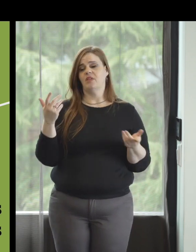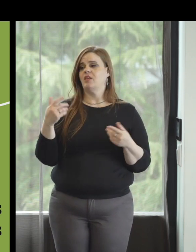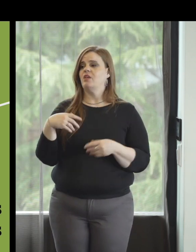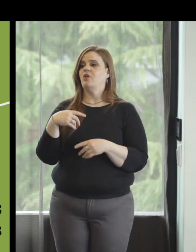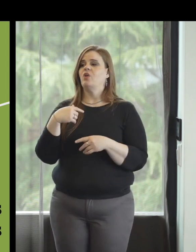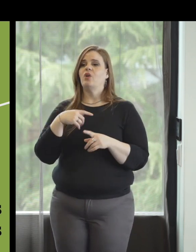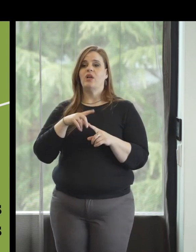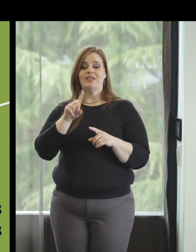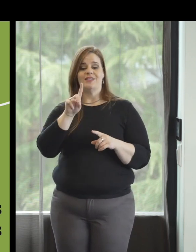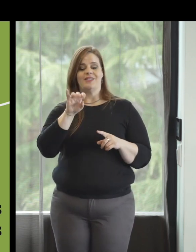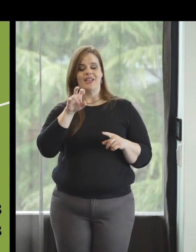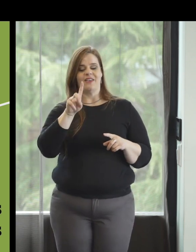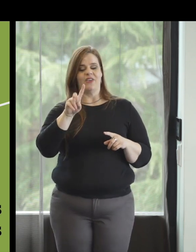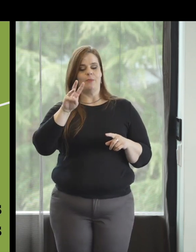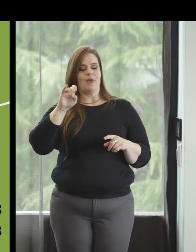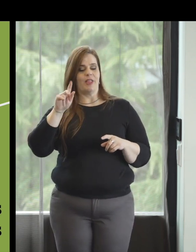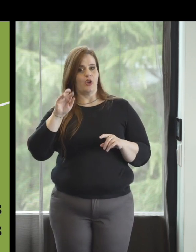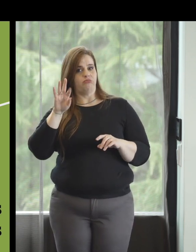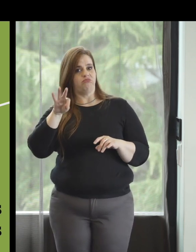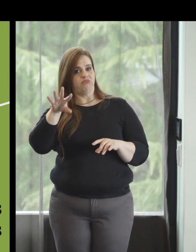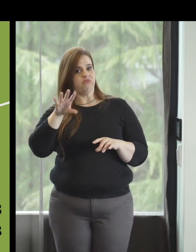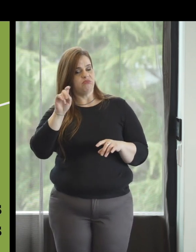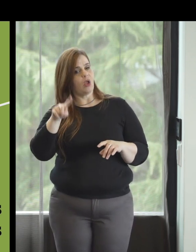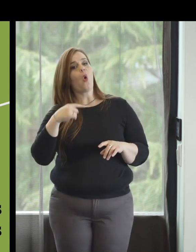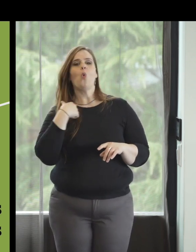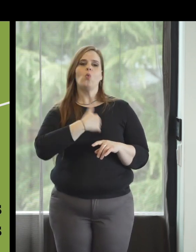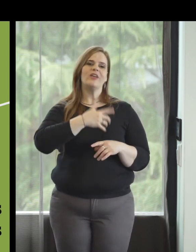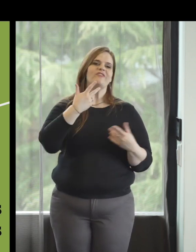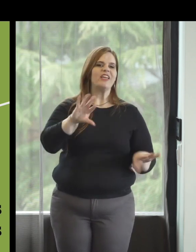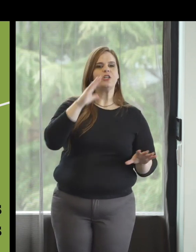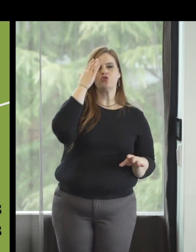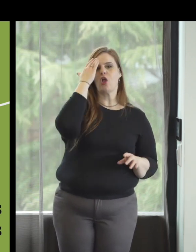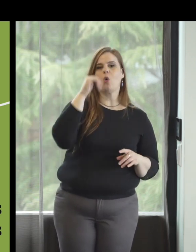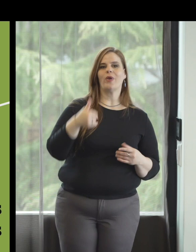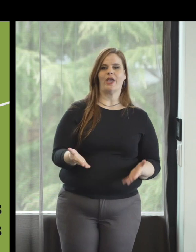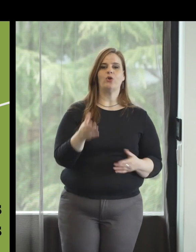miller put forth we know that in Seattle, elevation changes